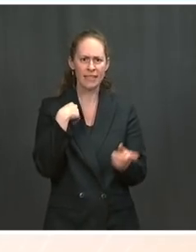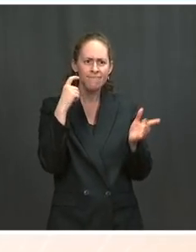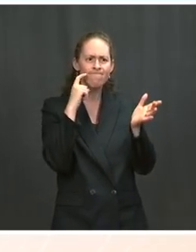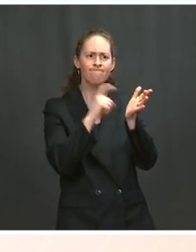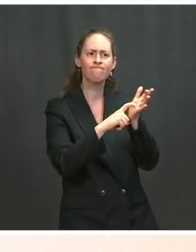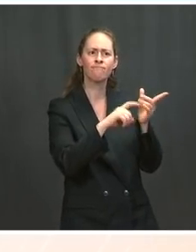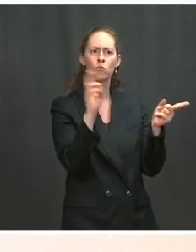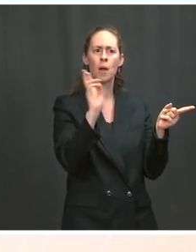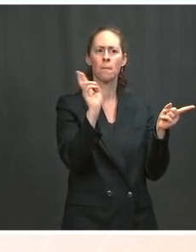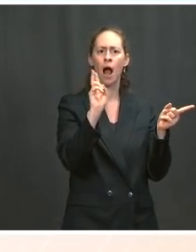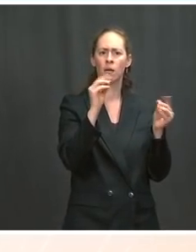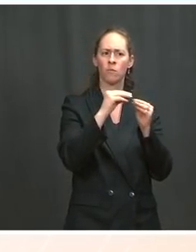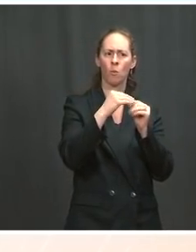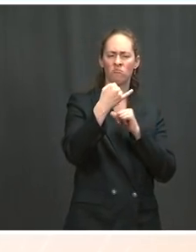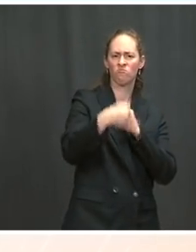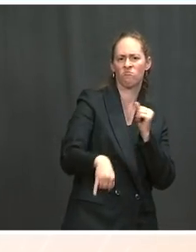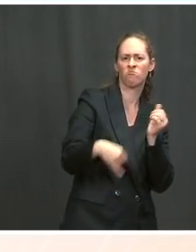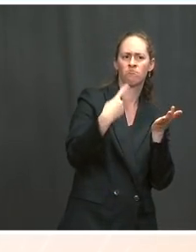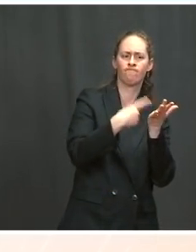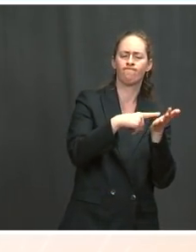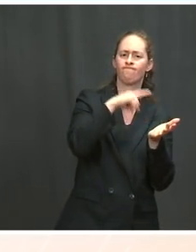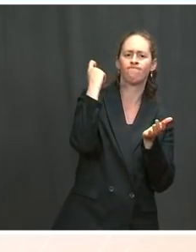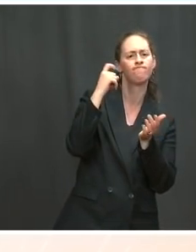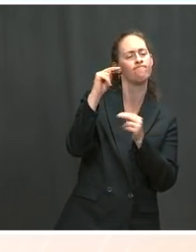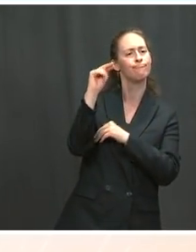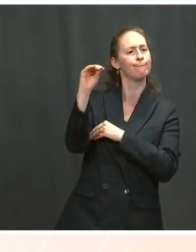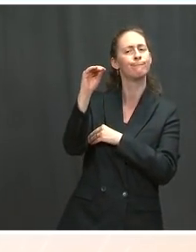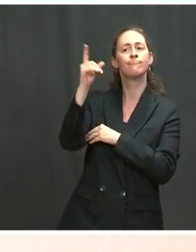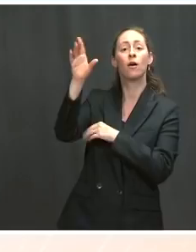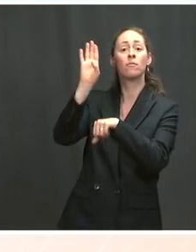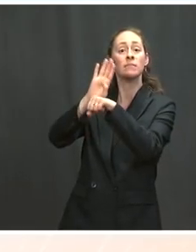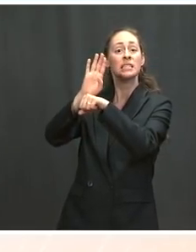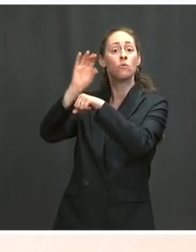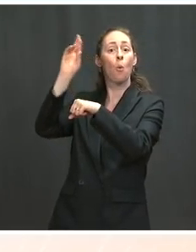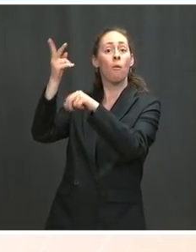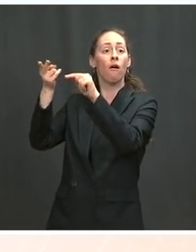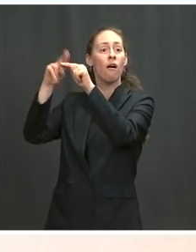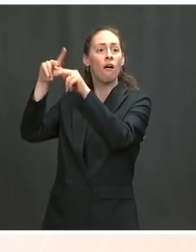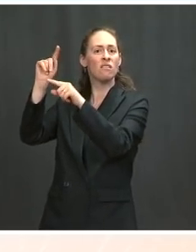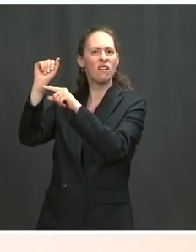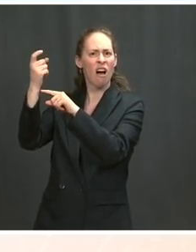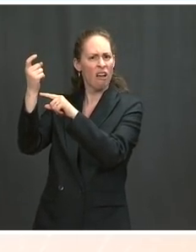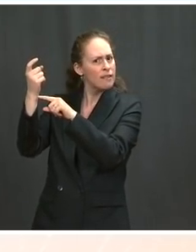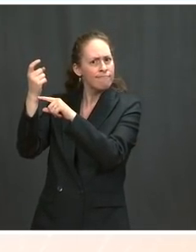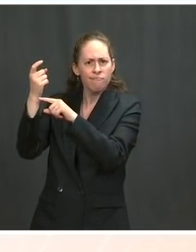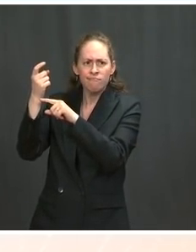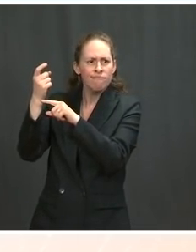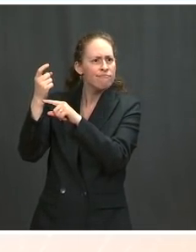would the White House be willing to accept not paying for part or all of this plan